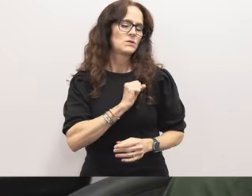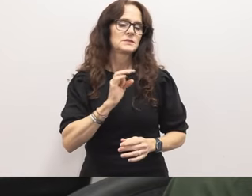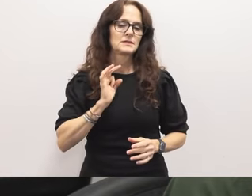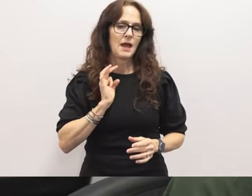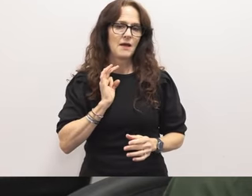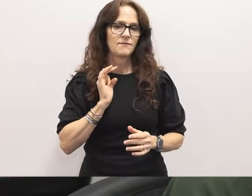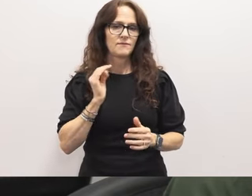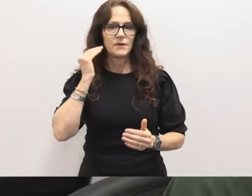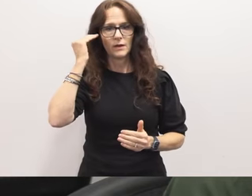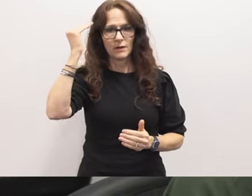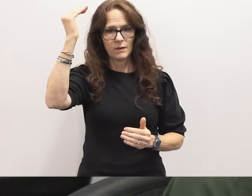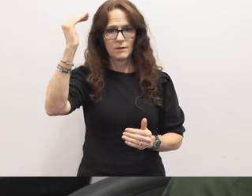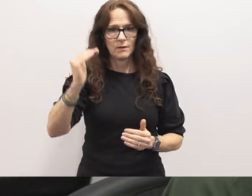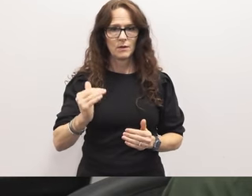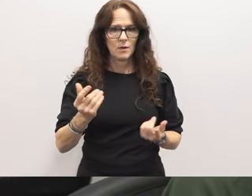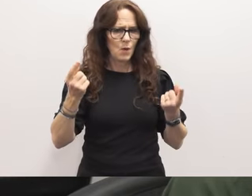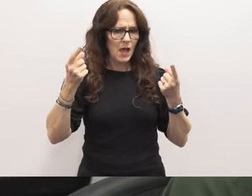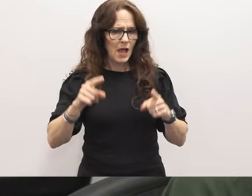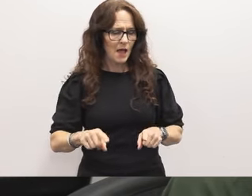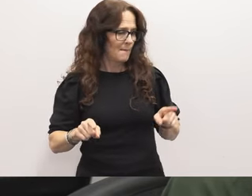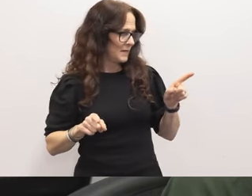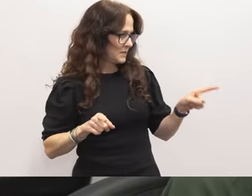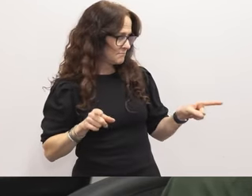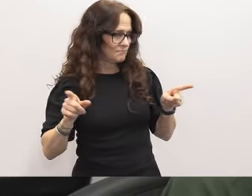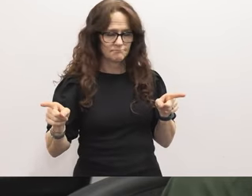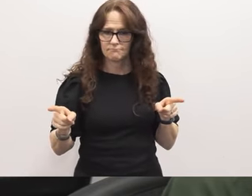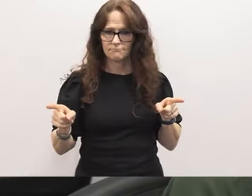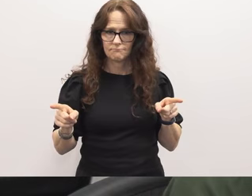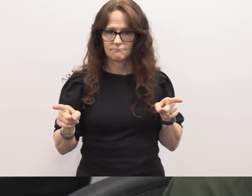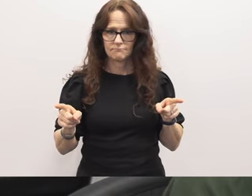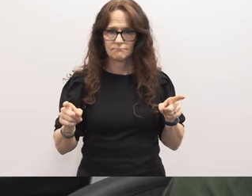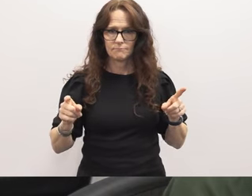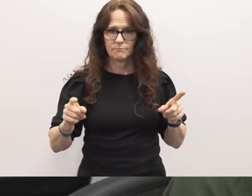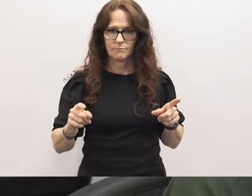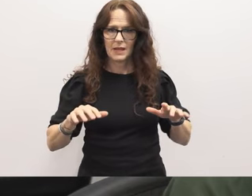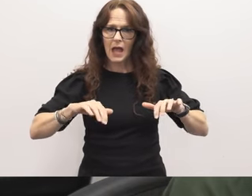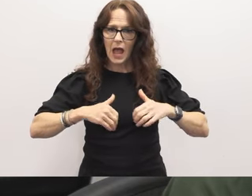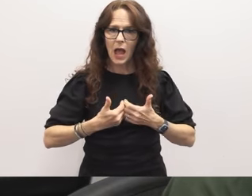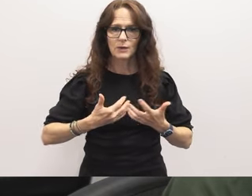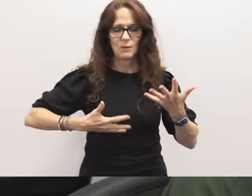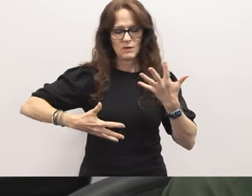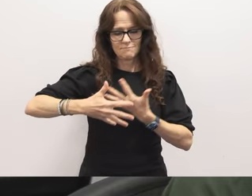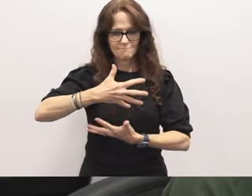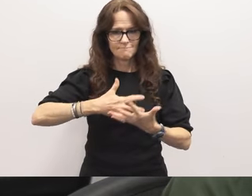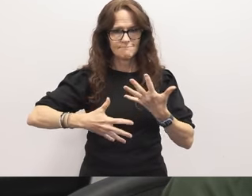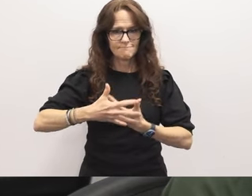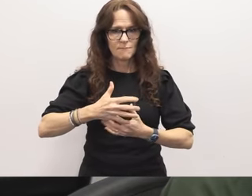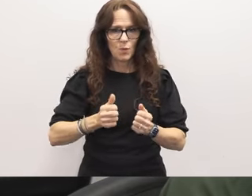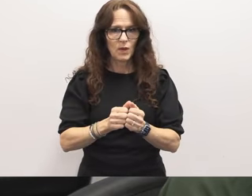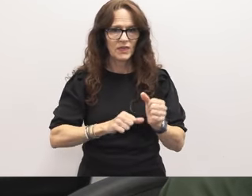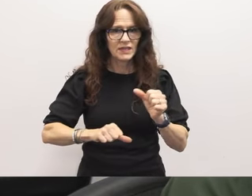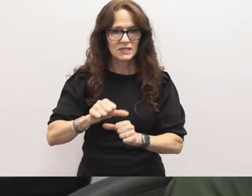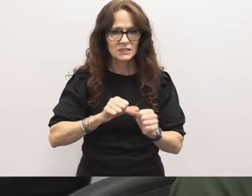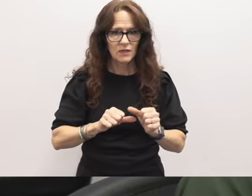What happened during that time? How can we, again, that phrase coexist with one another and the students interact with one another